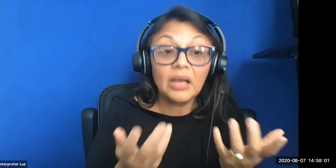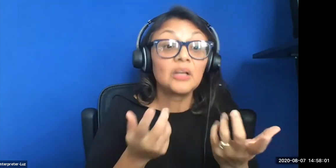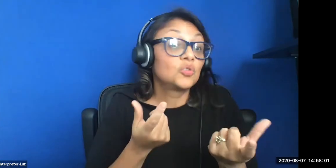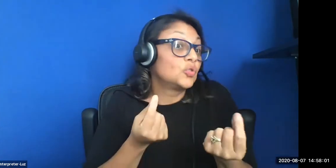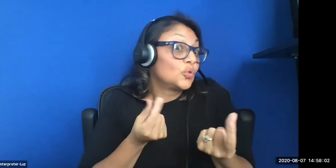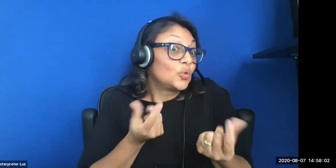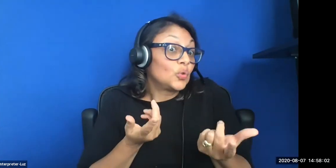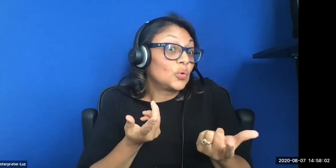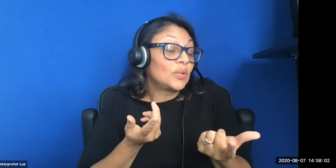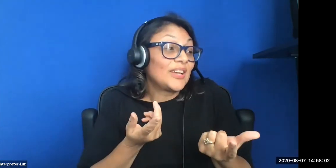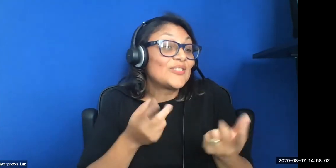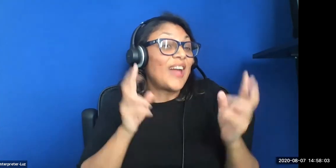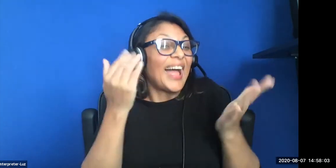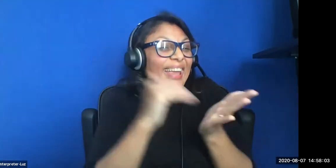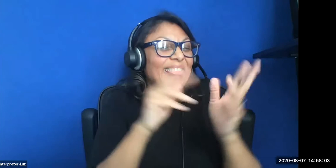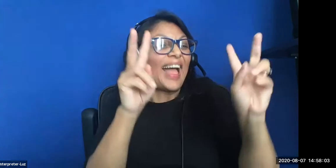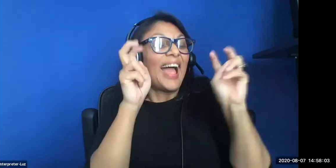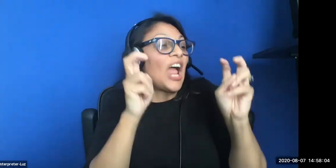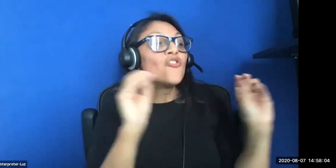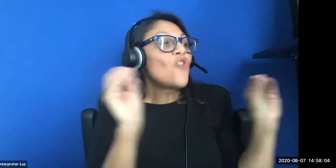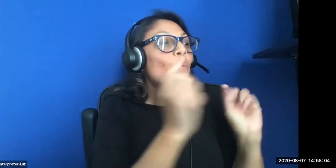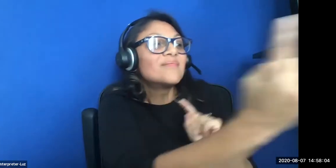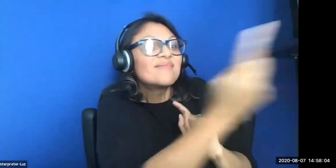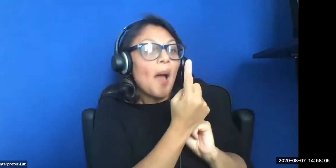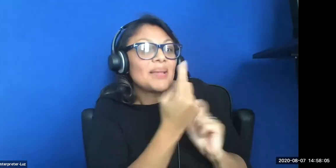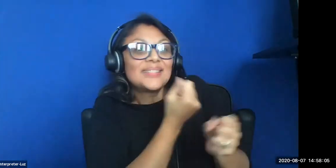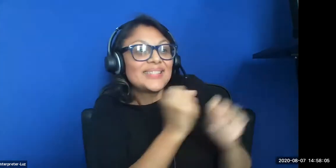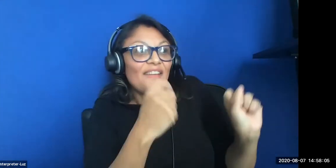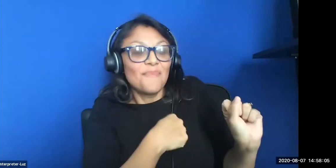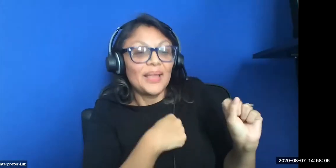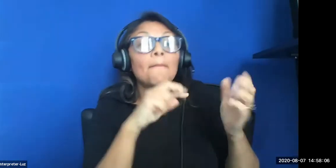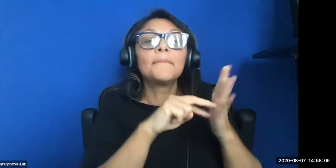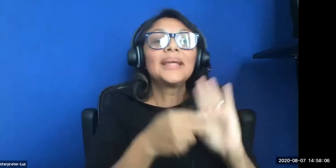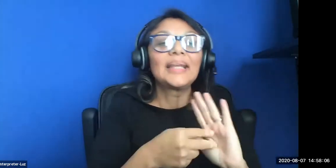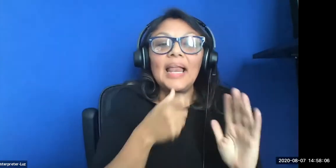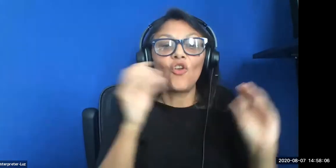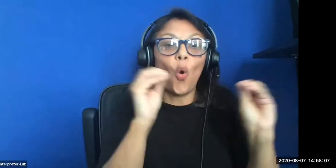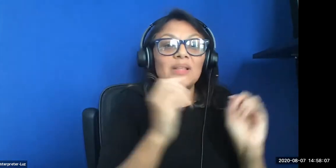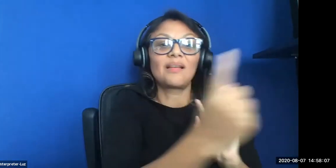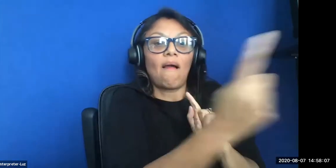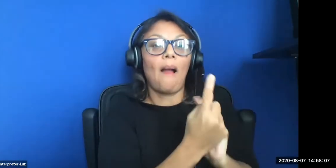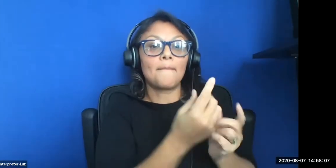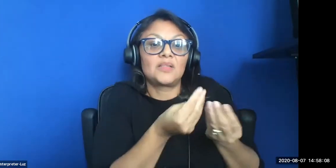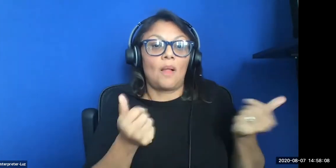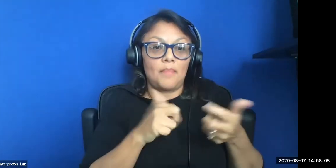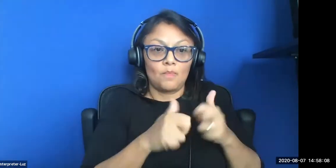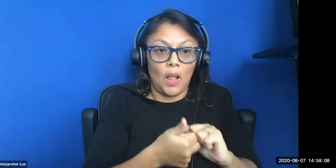Channelle Charest: No one's coming to save you. So what are you going to do in order to keep this going forward. What, what are the changes, you're going to make. What are you going to try